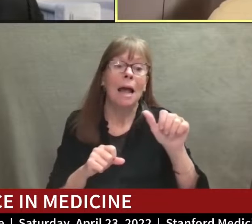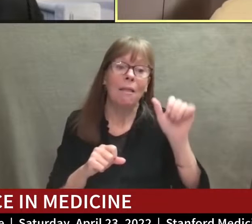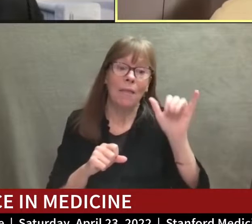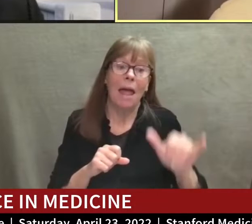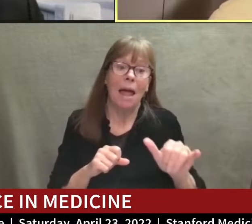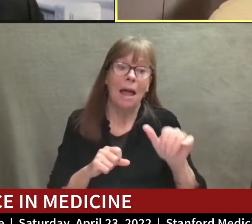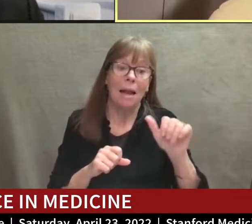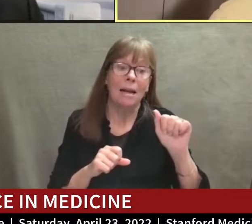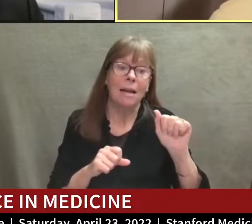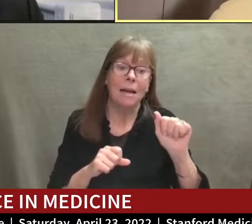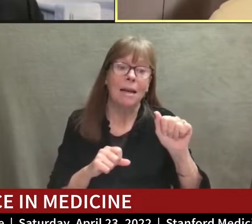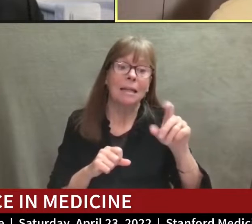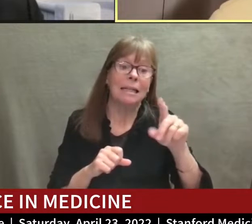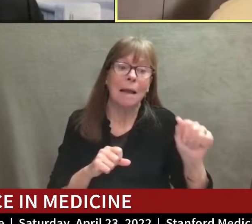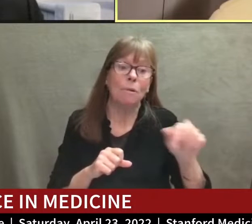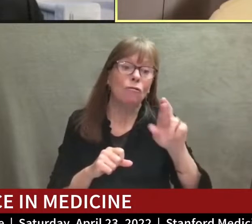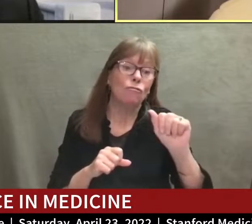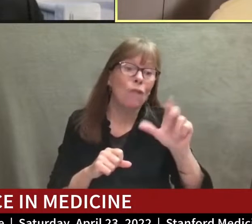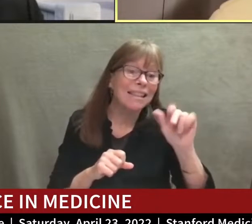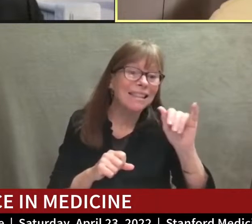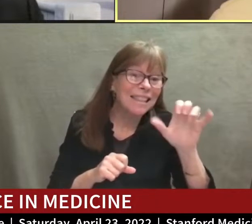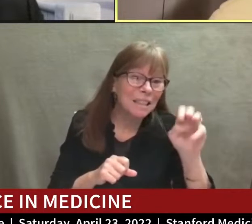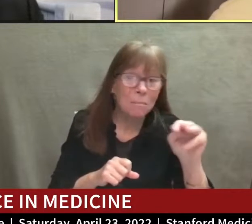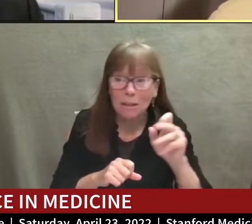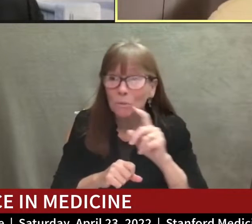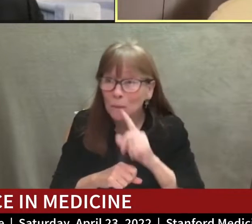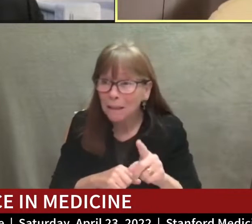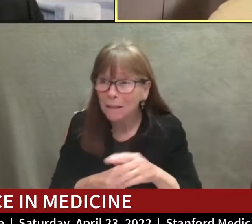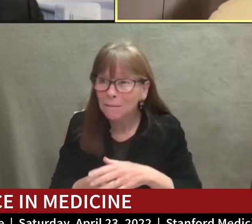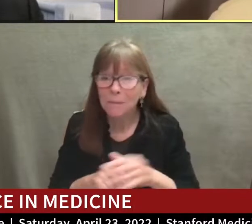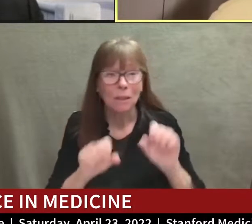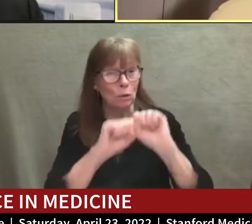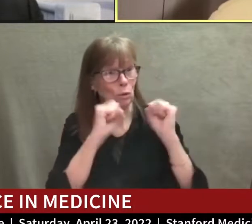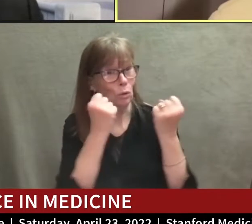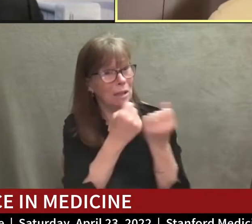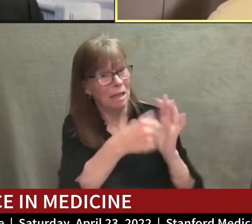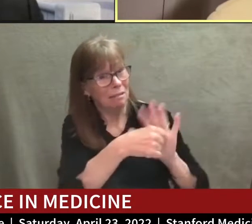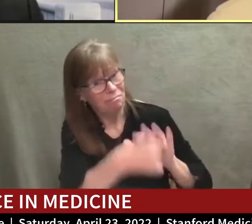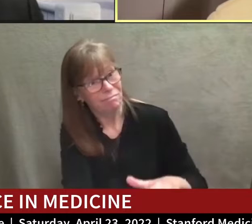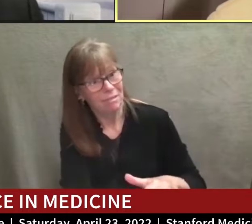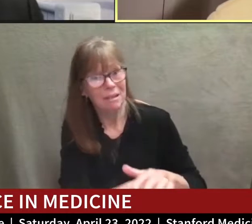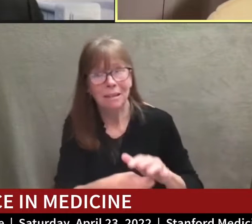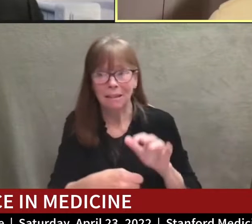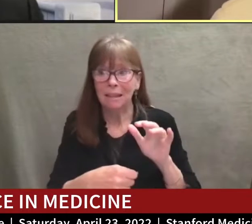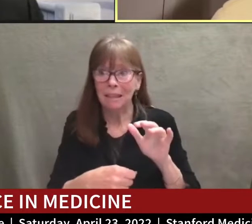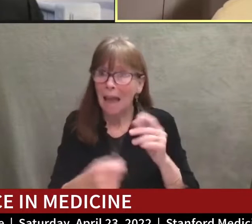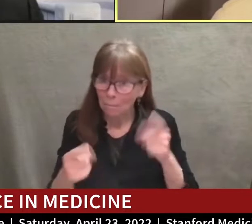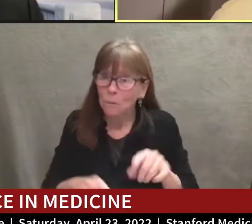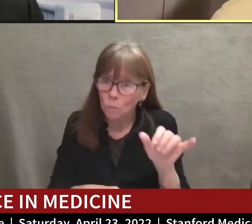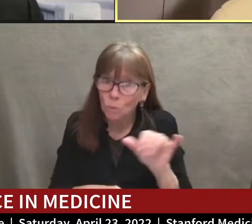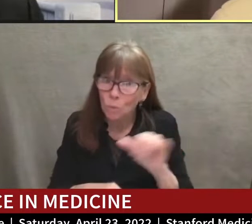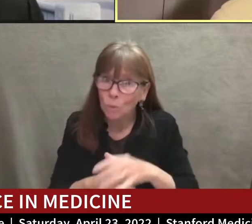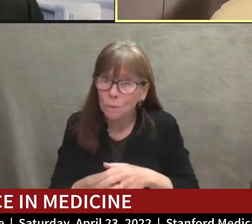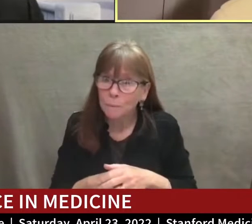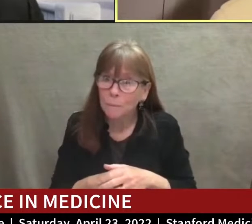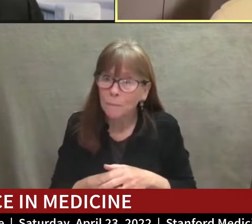you know, structuralized oppression also makes people more likely to become disabled,